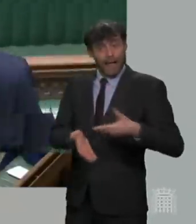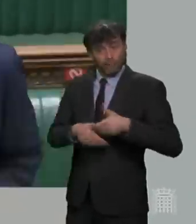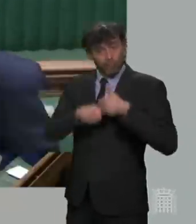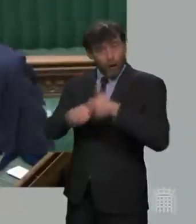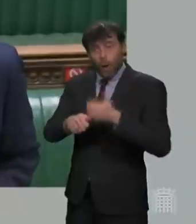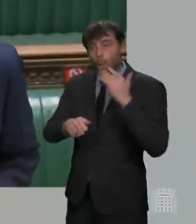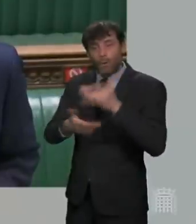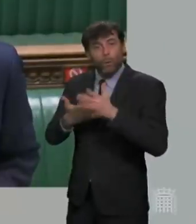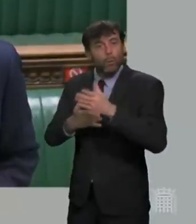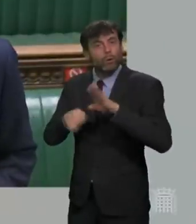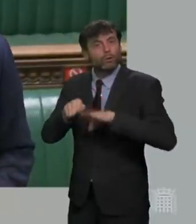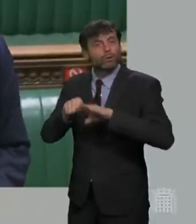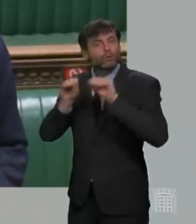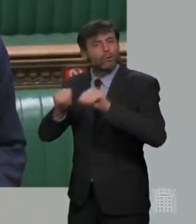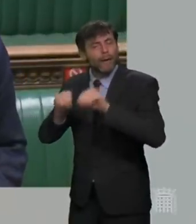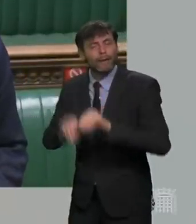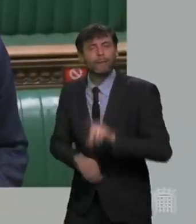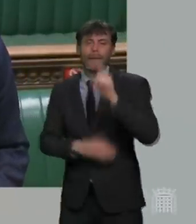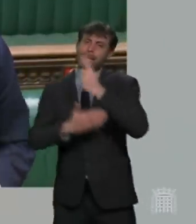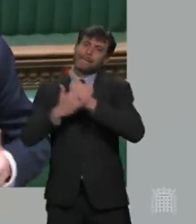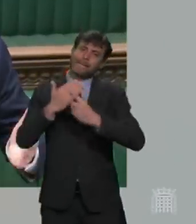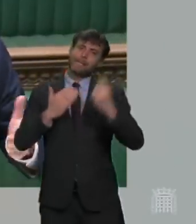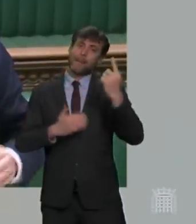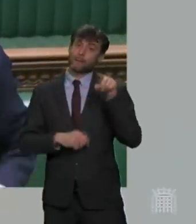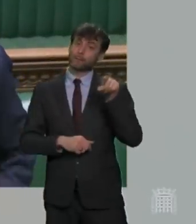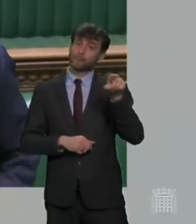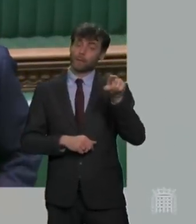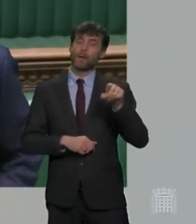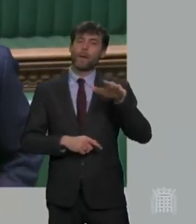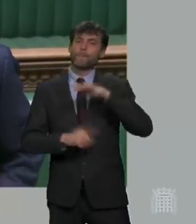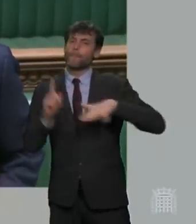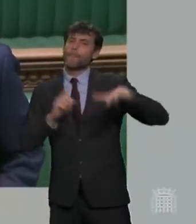that the public sector pay review body should come back with its proposals, and we will, of course,